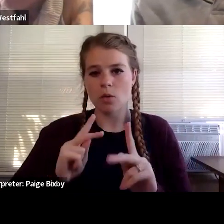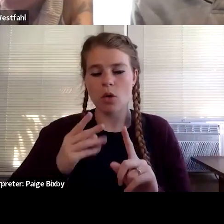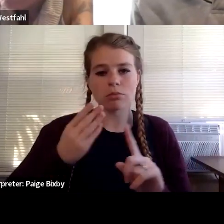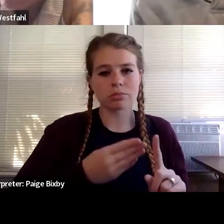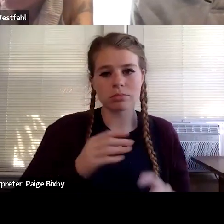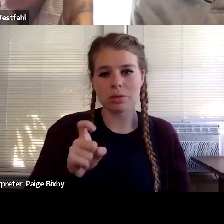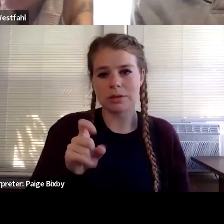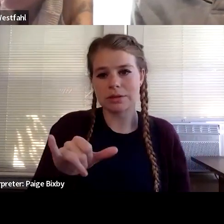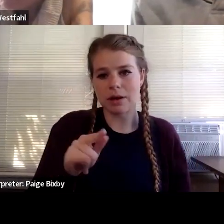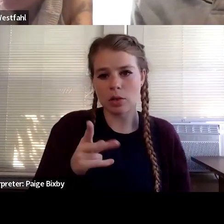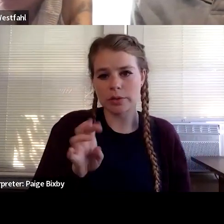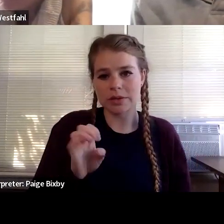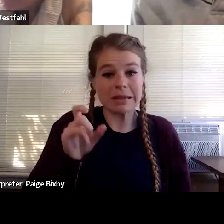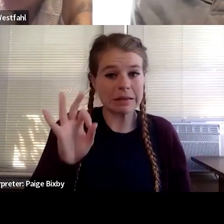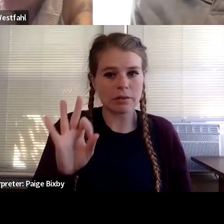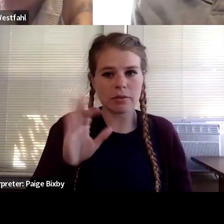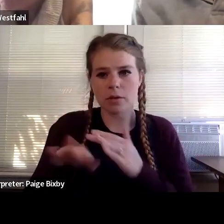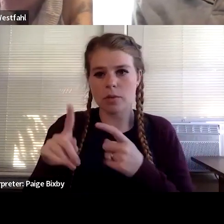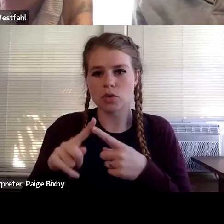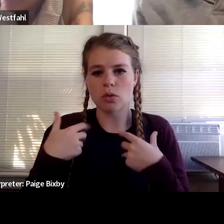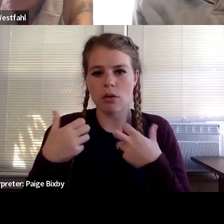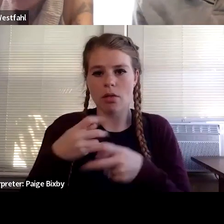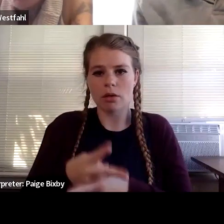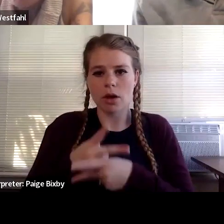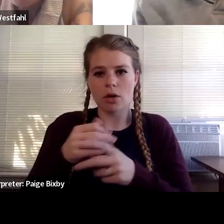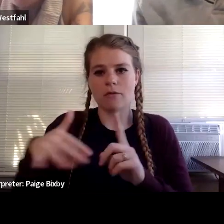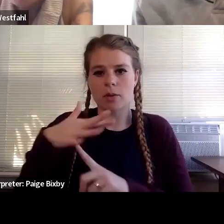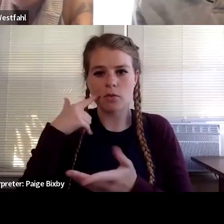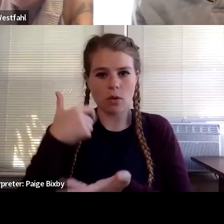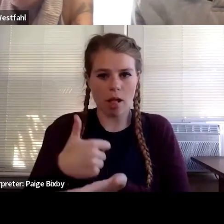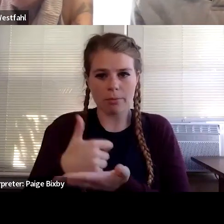if they are coming into healthcare settings for help? You know, like what are the things